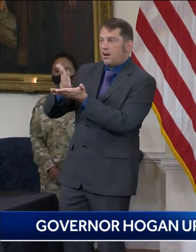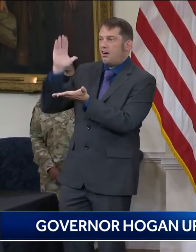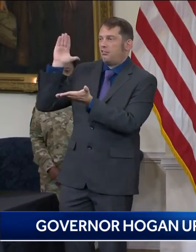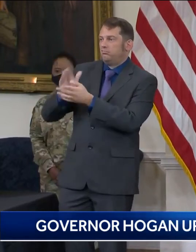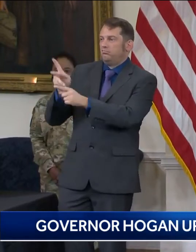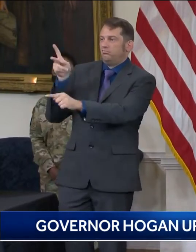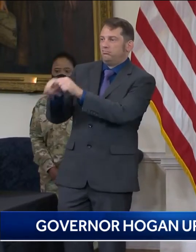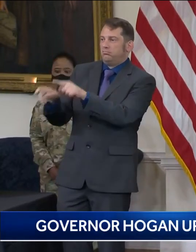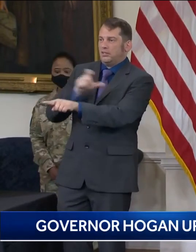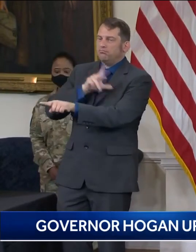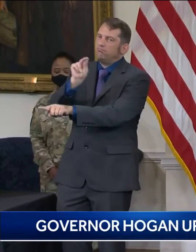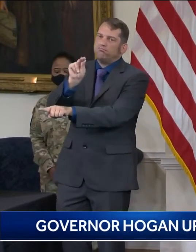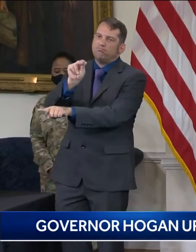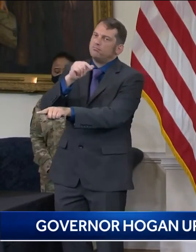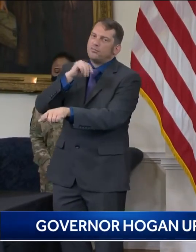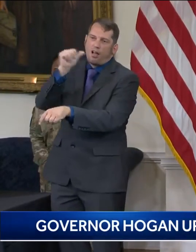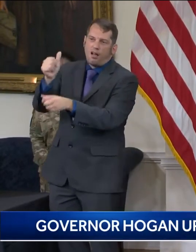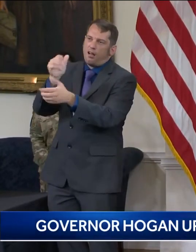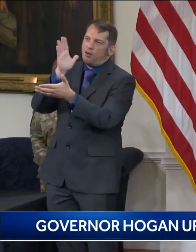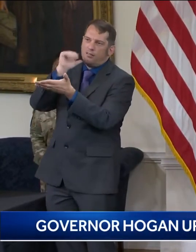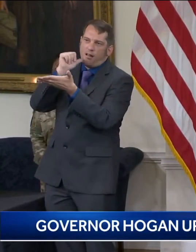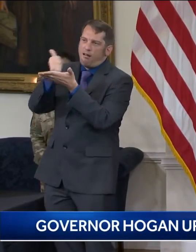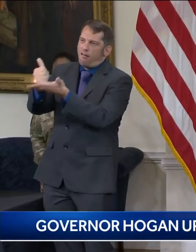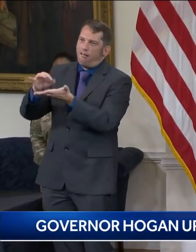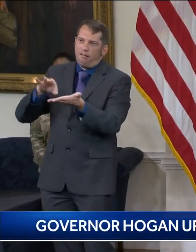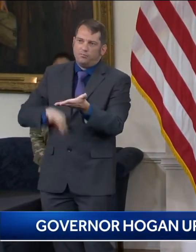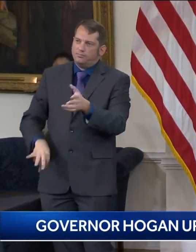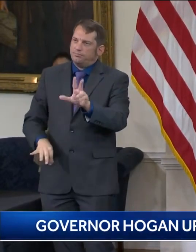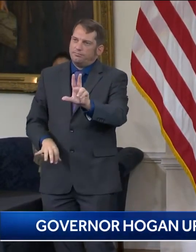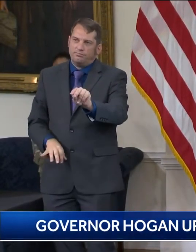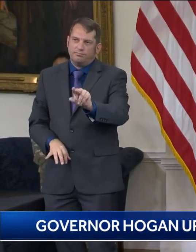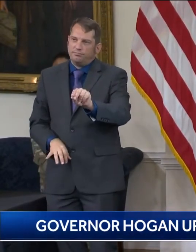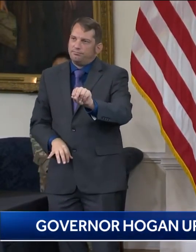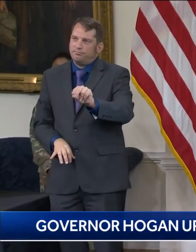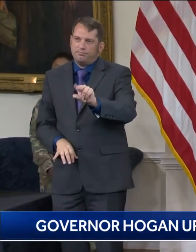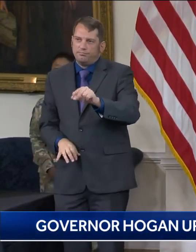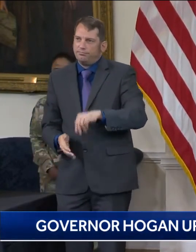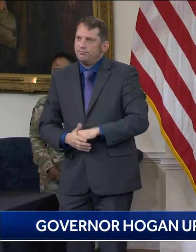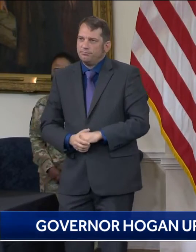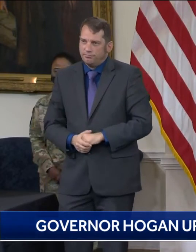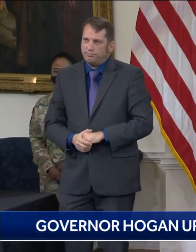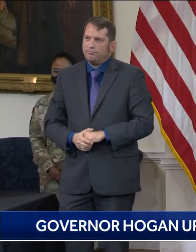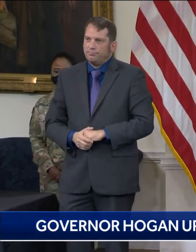WITH OUR VIOLENT CRIME PROBLEM. THIS PAST YEAR I WAS PLEASED AT THE STATE SENATE NEARLY